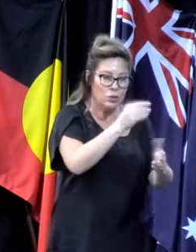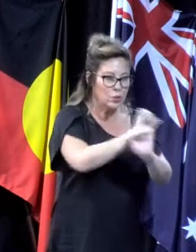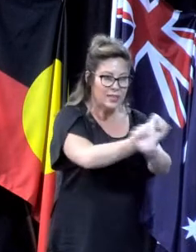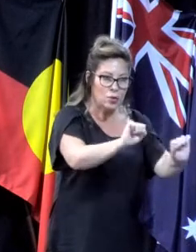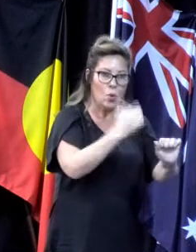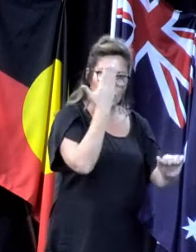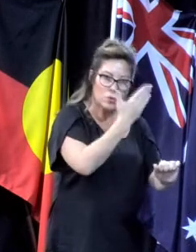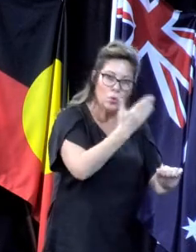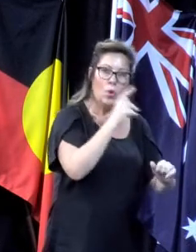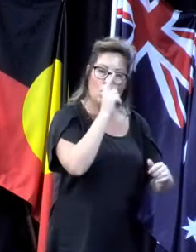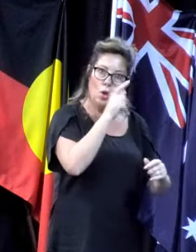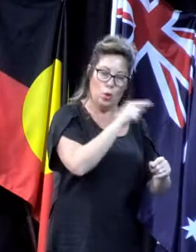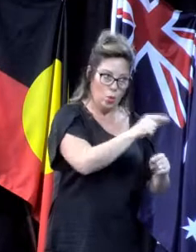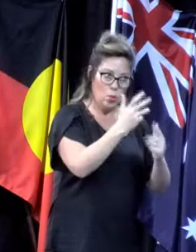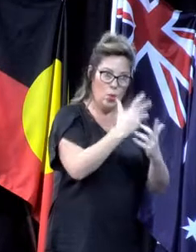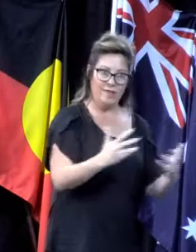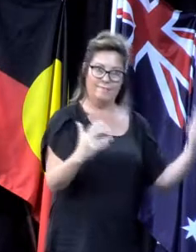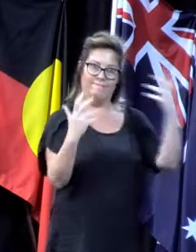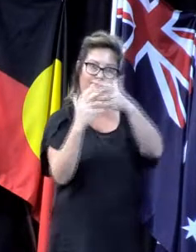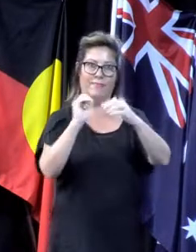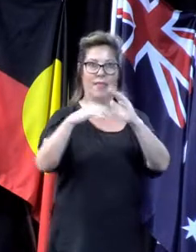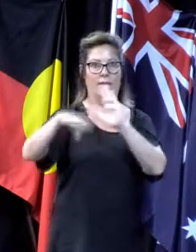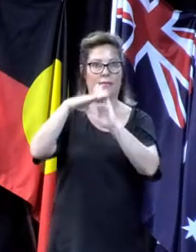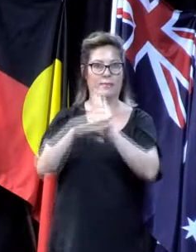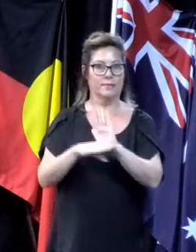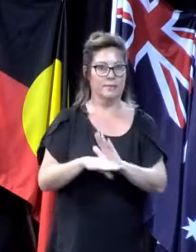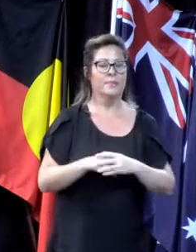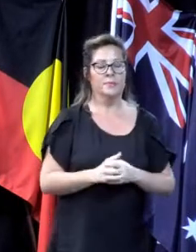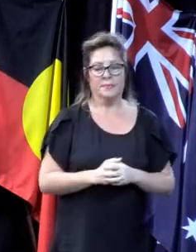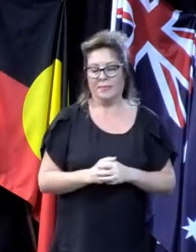Yes. MS KAUPPILA: Yes. We don't have a special school in our district.